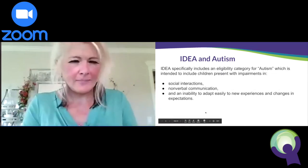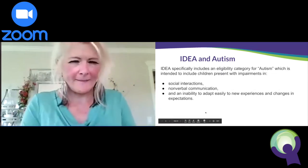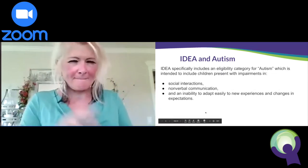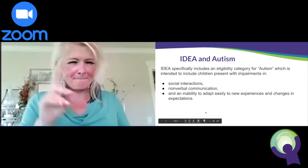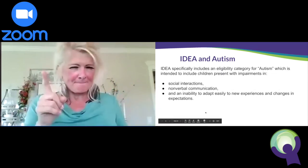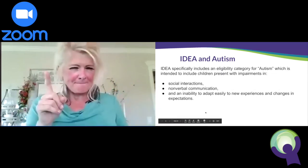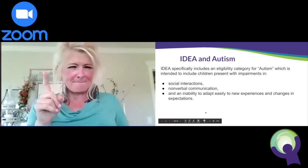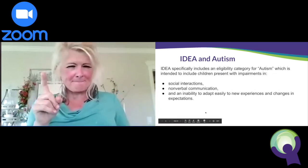provide that for